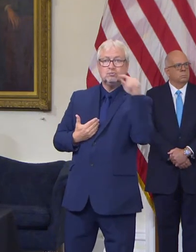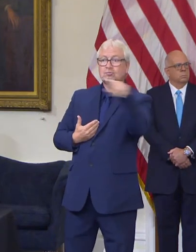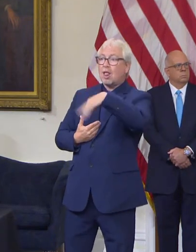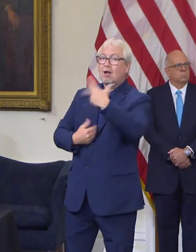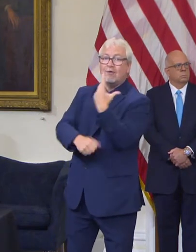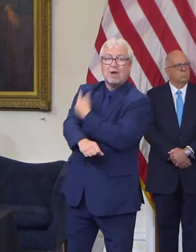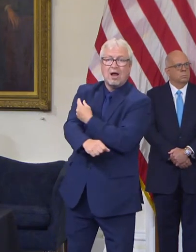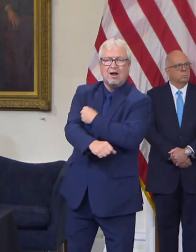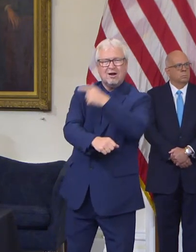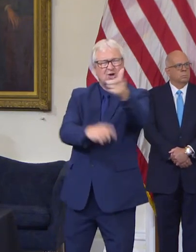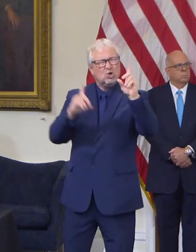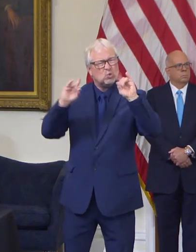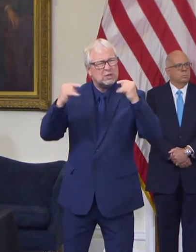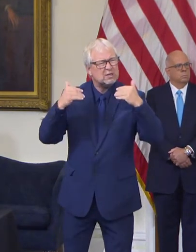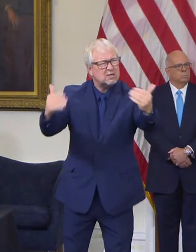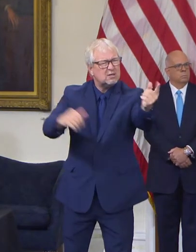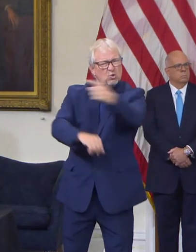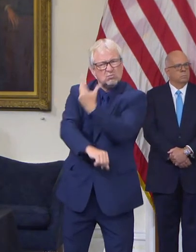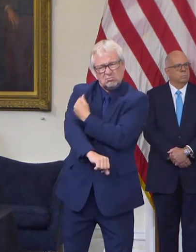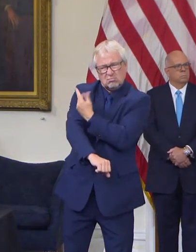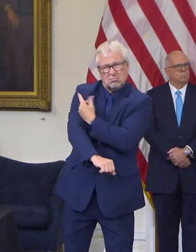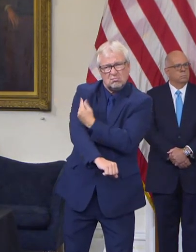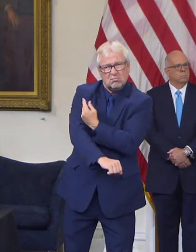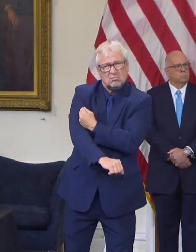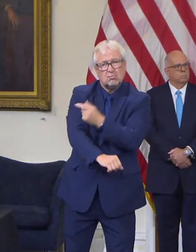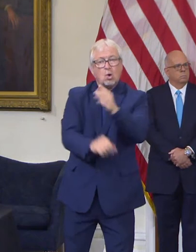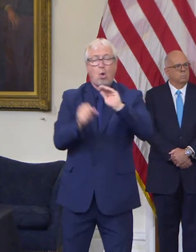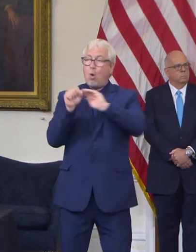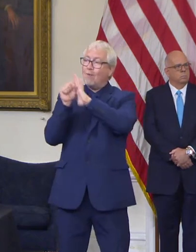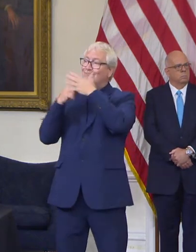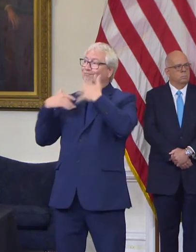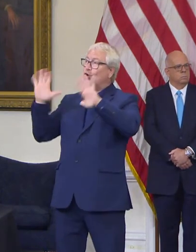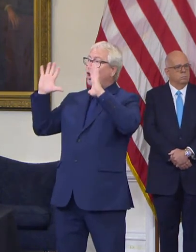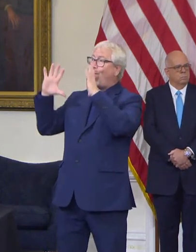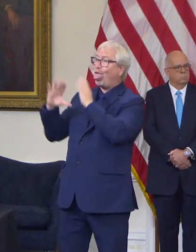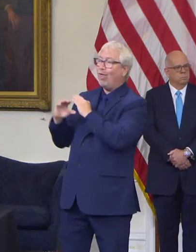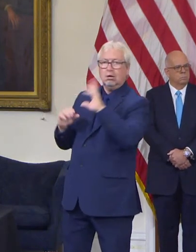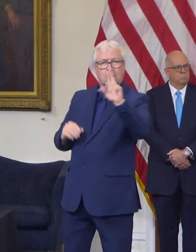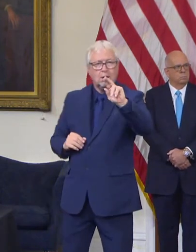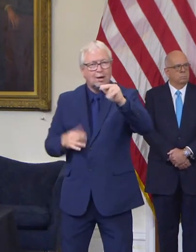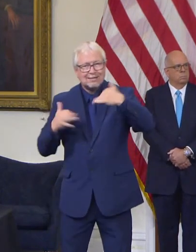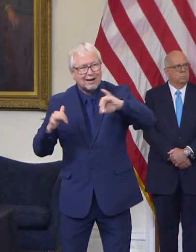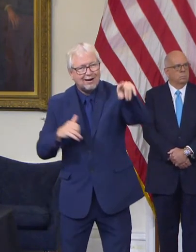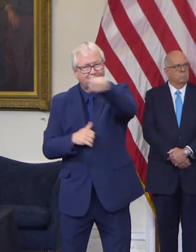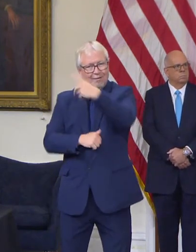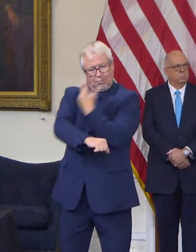First and foremost, if you have not been vaccinated for COVID-19, please do so. This problem will not go away without you.